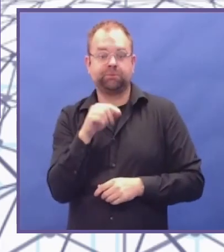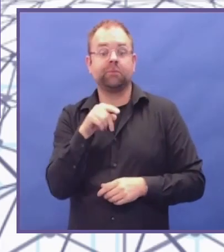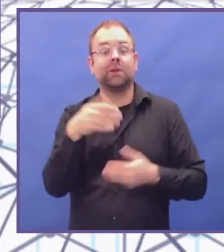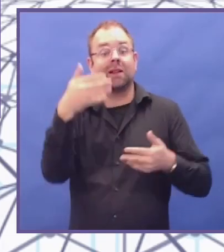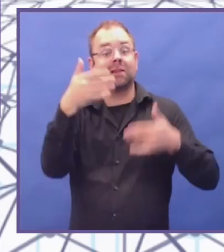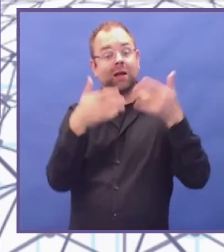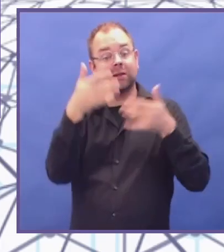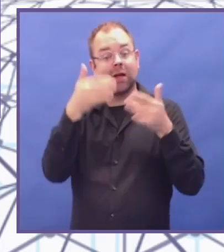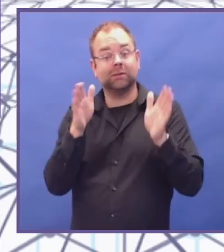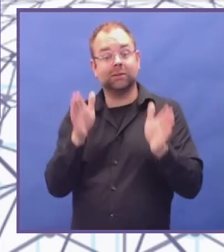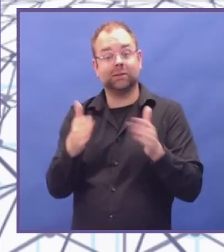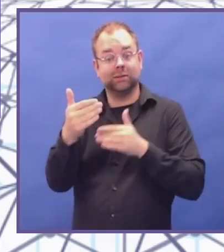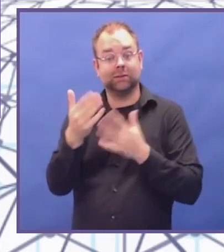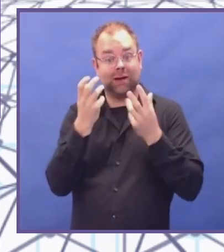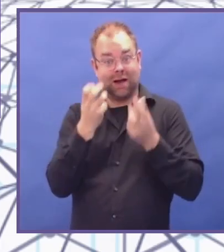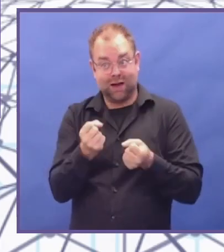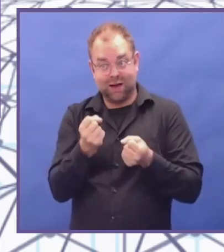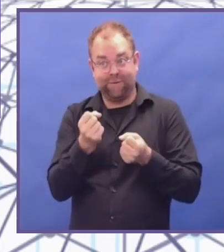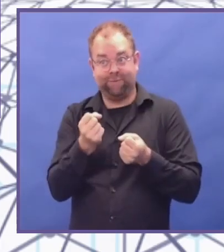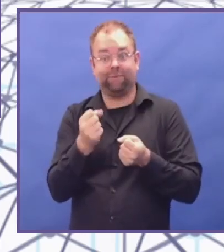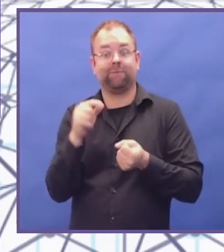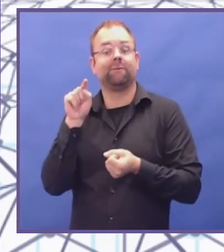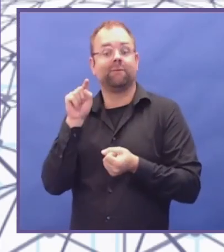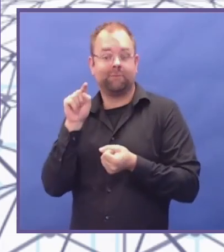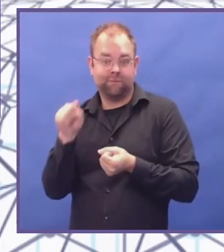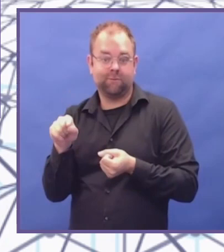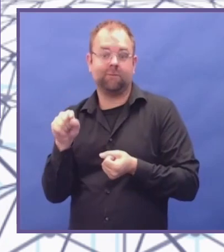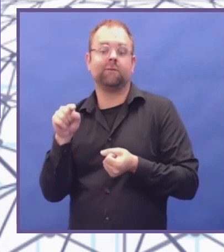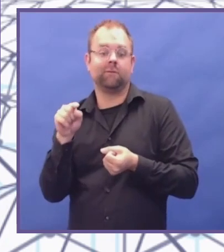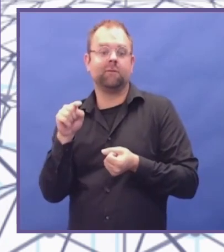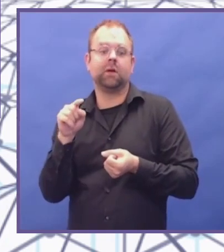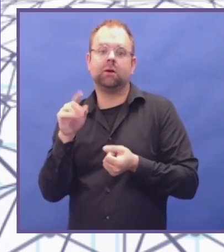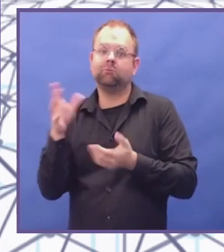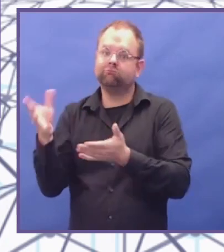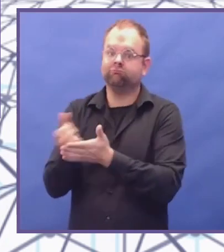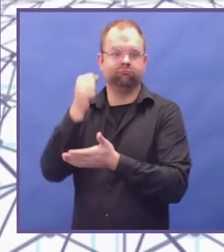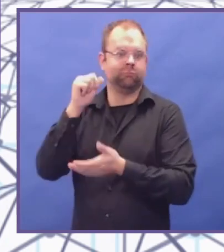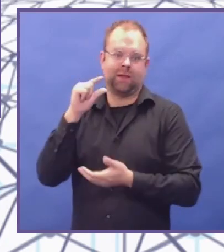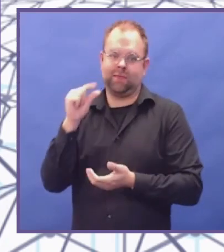the first tasks is getting the discordant data to actually work together. Other, for example,